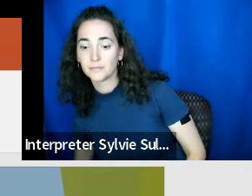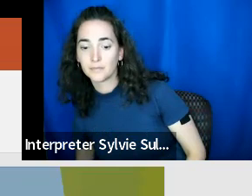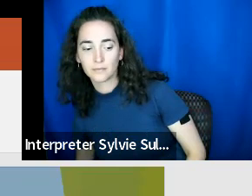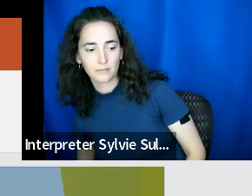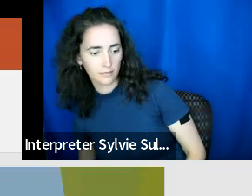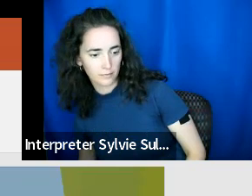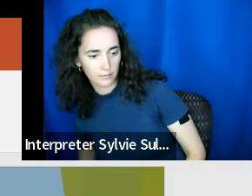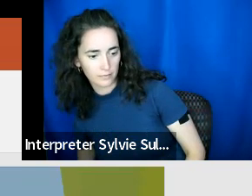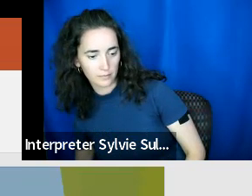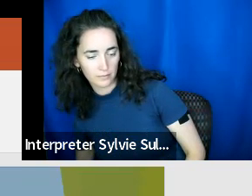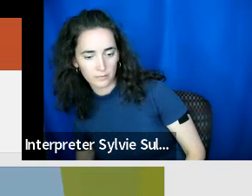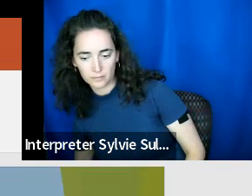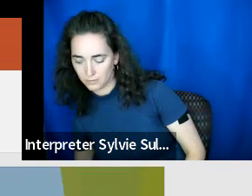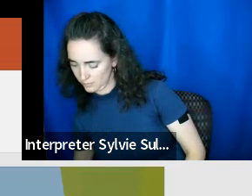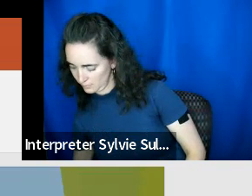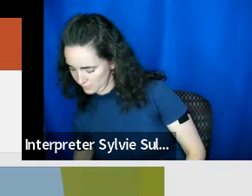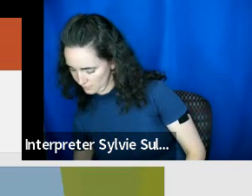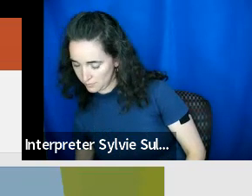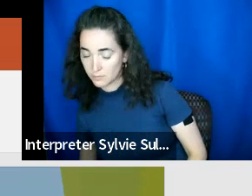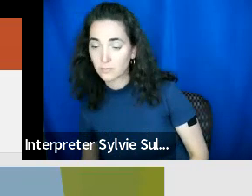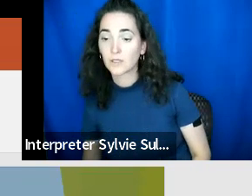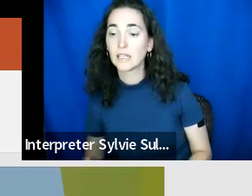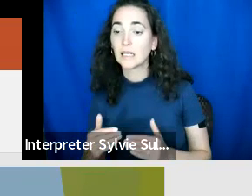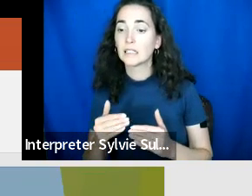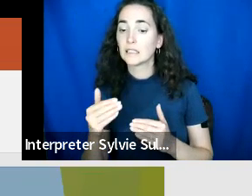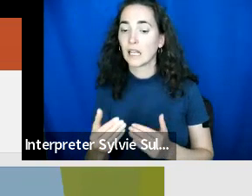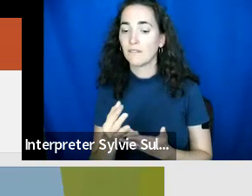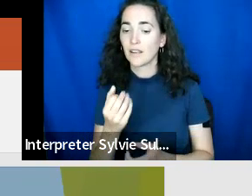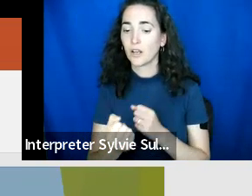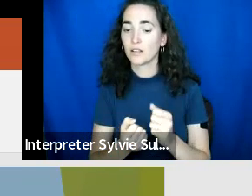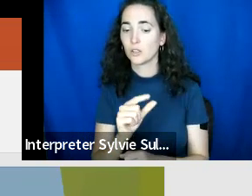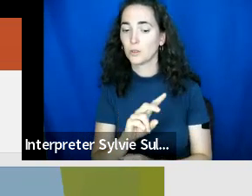So the next area for my fiscal year 22 recap That i'll talk with you guys.